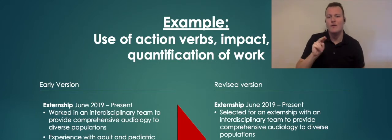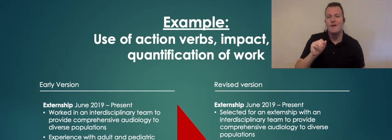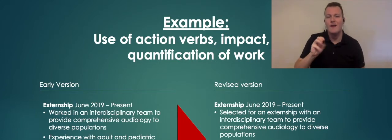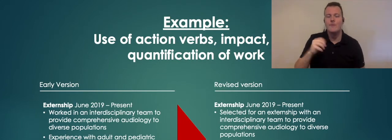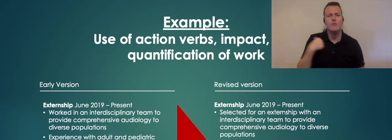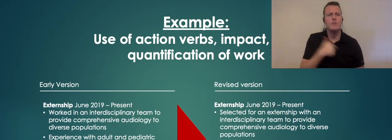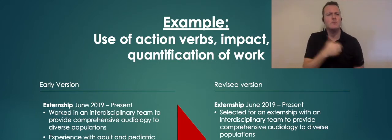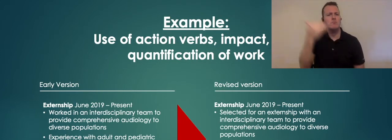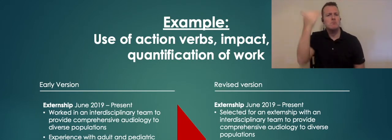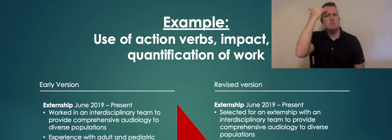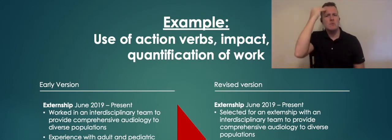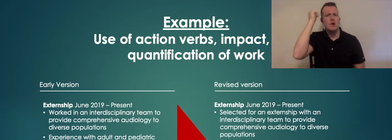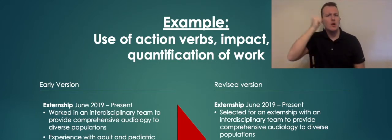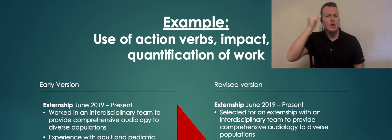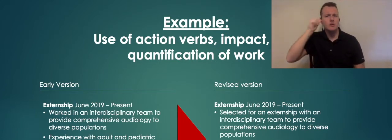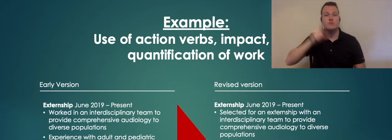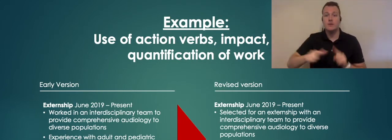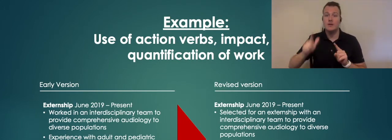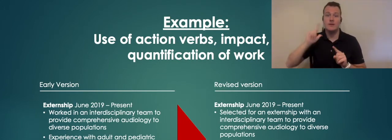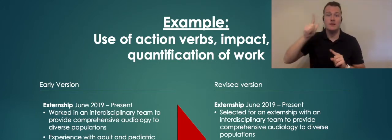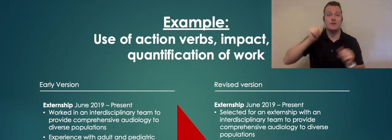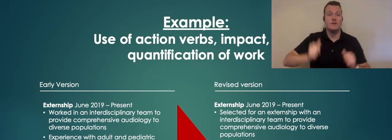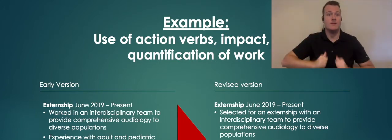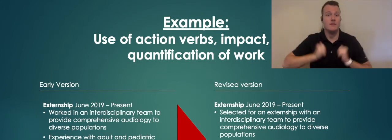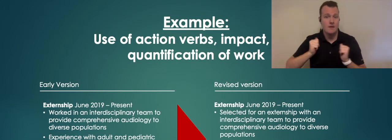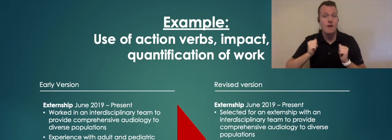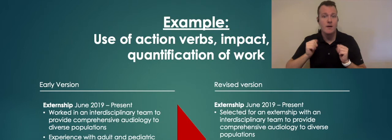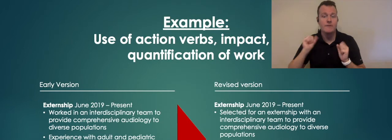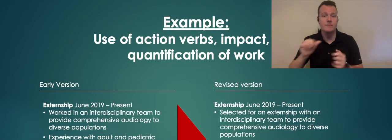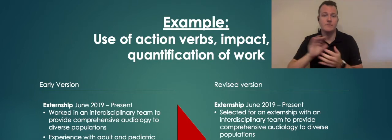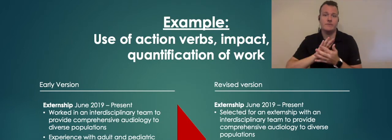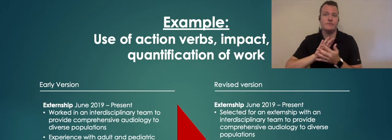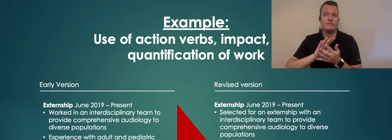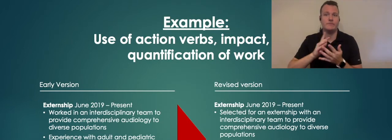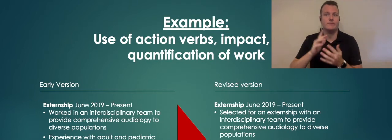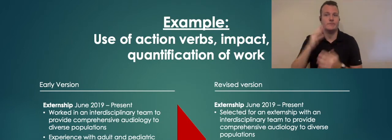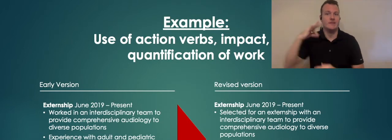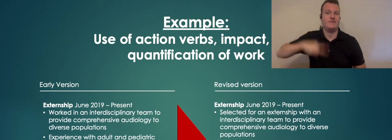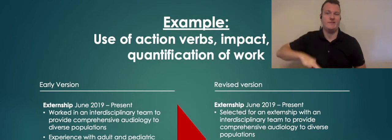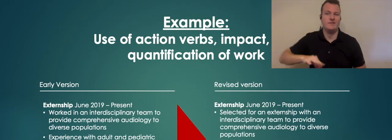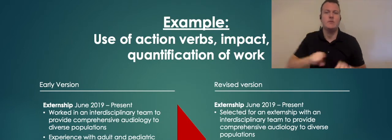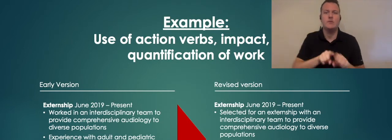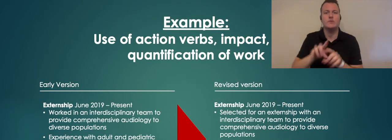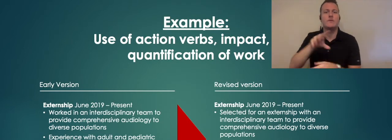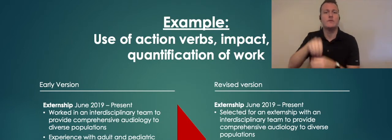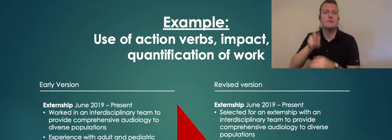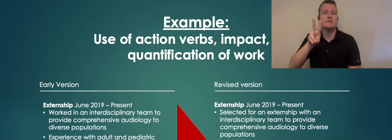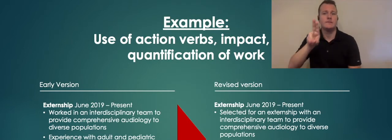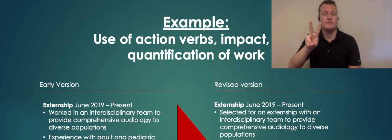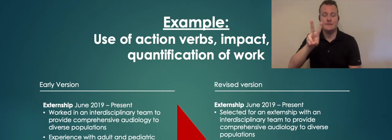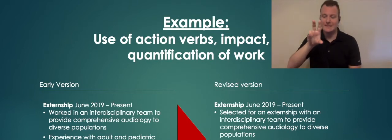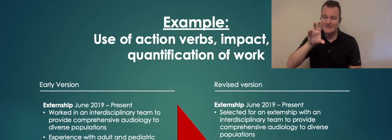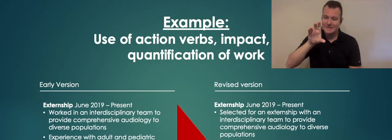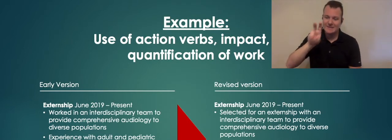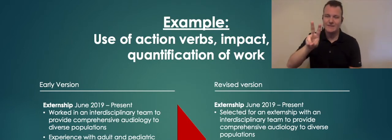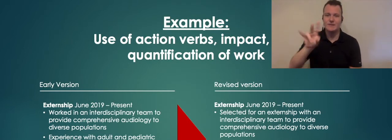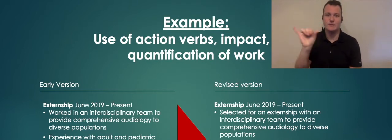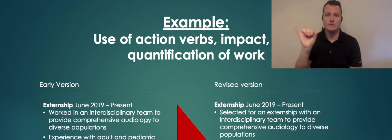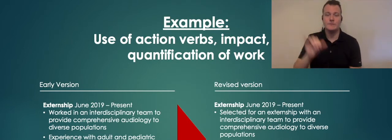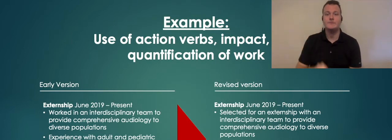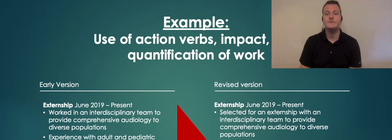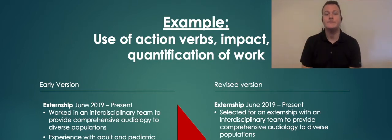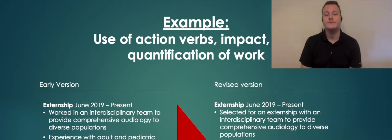can be very helpful later on in your life ,and in your CV as well. So if we go